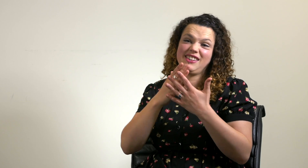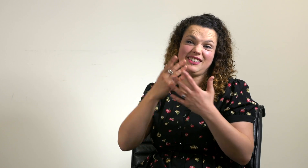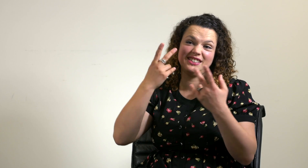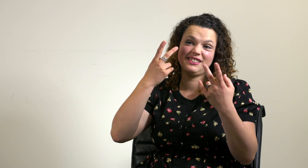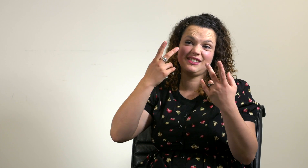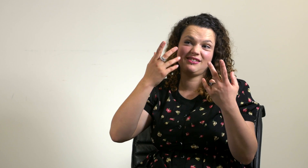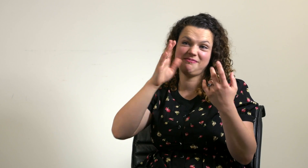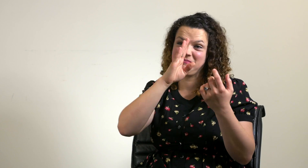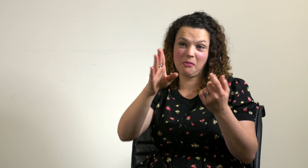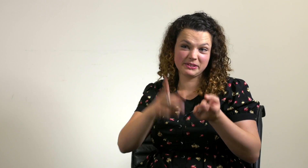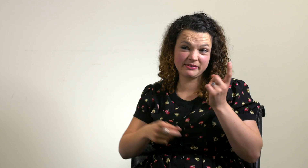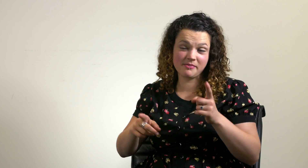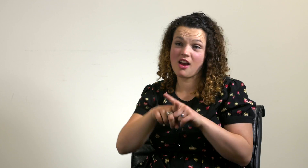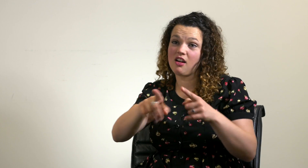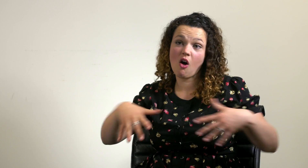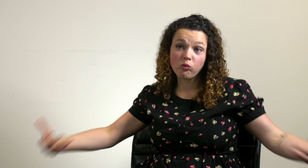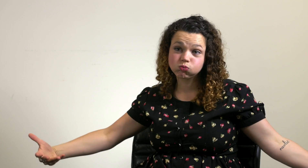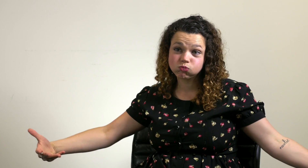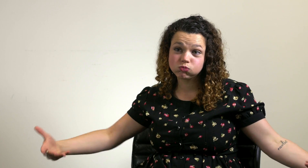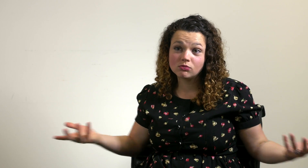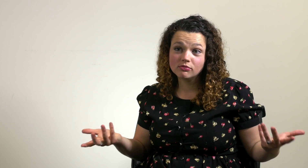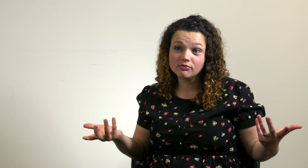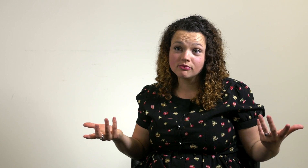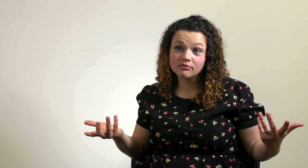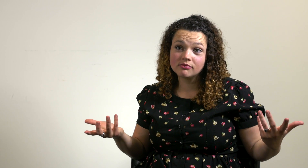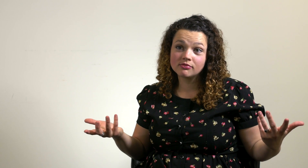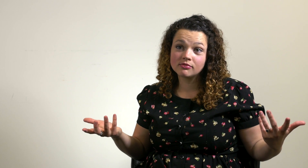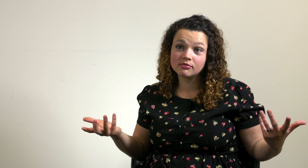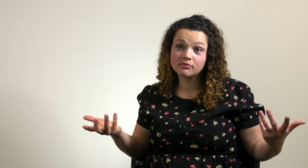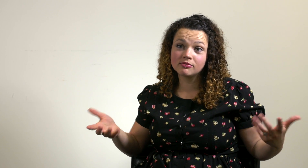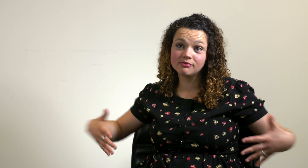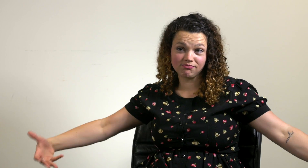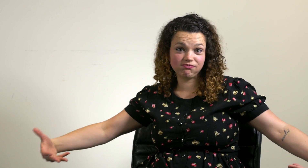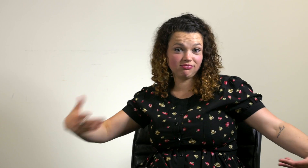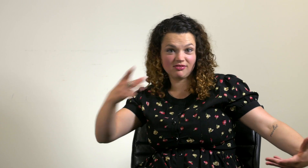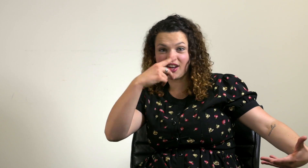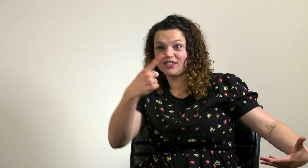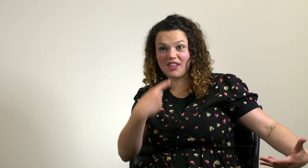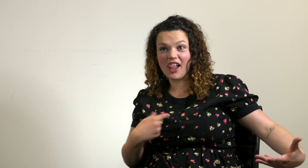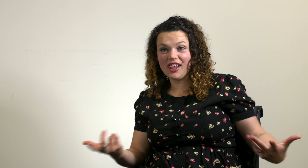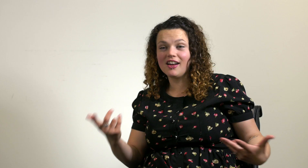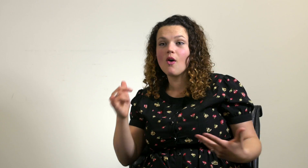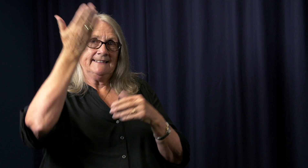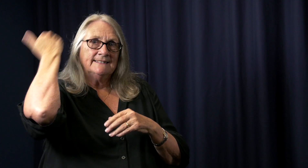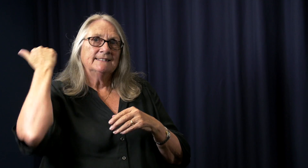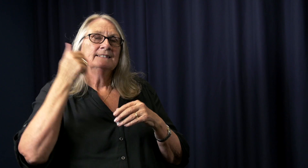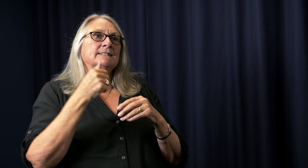Deaf people, sometimes they're quite blunt and they say, 'oh, you're really fat!' you know, that's, you can tell quite obviously what people are saying.